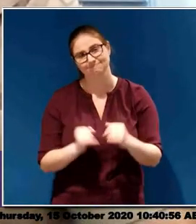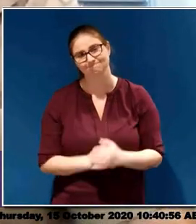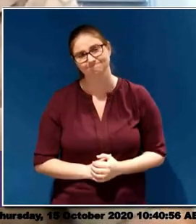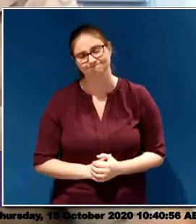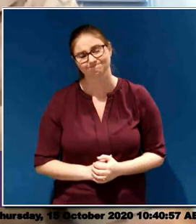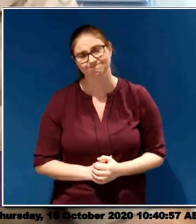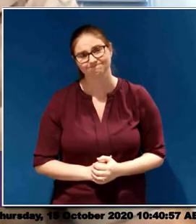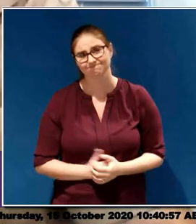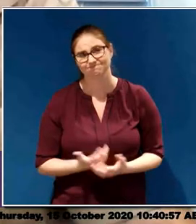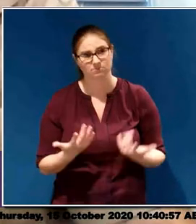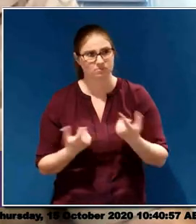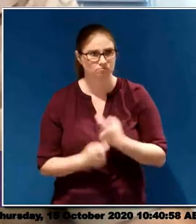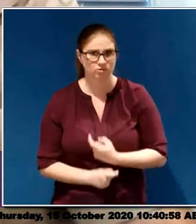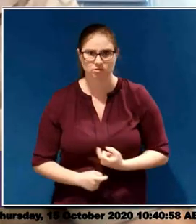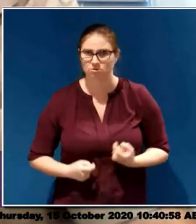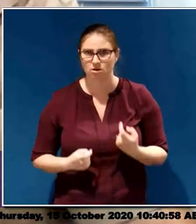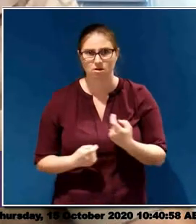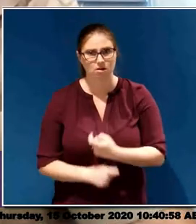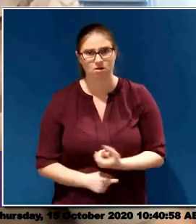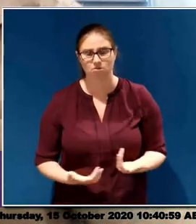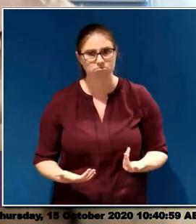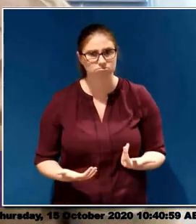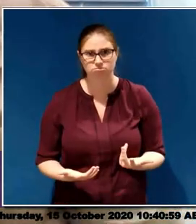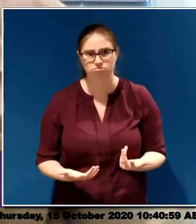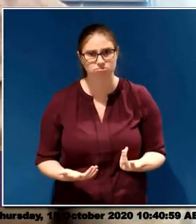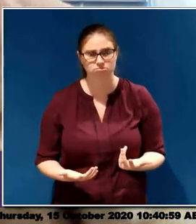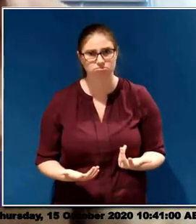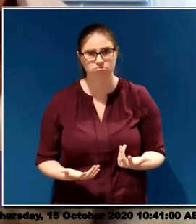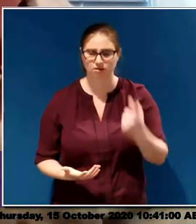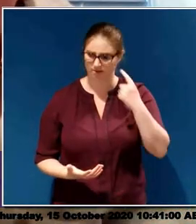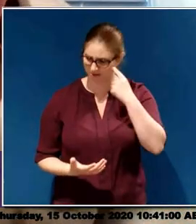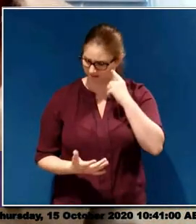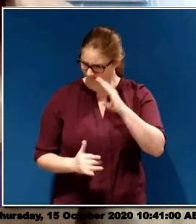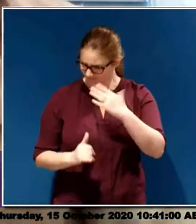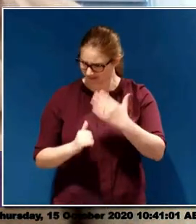I think in the end, I can't remember if that was the right year or not, but they